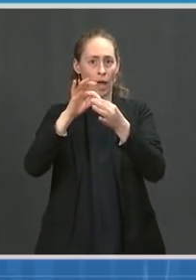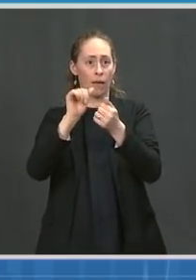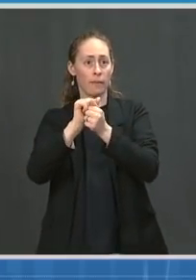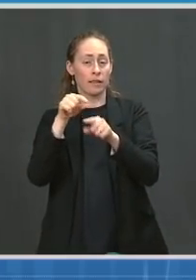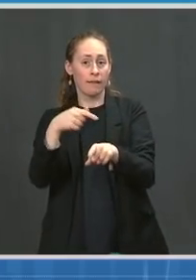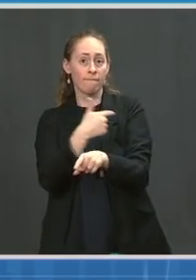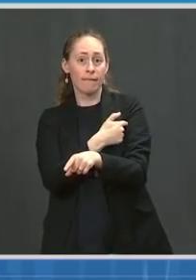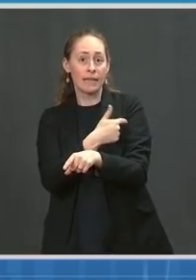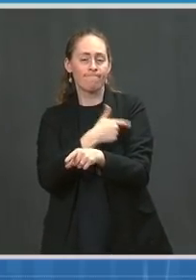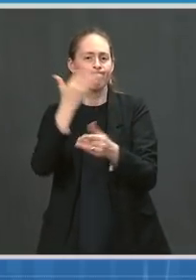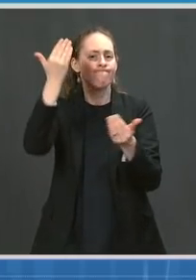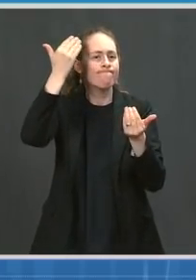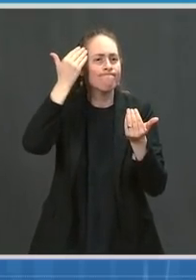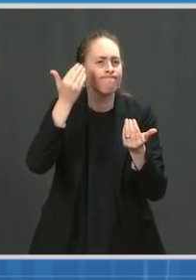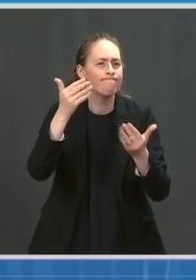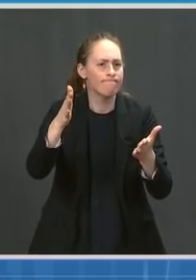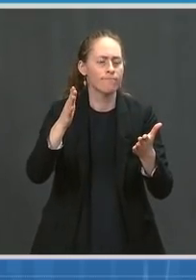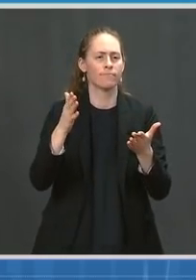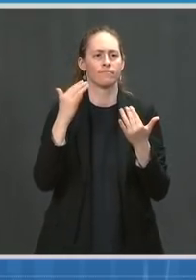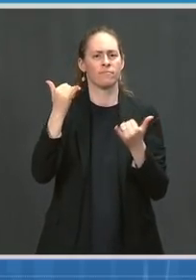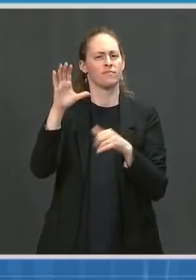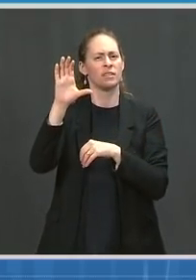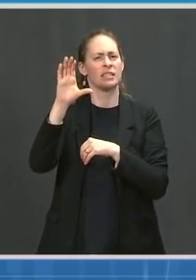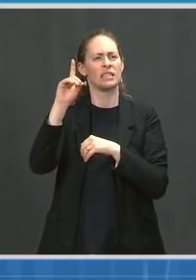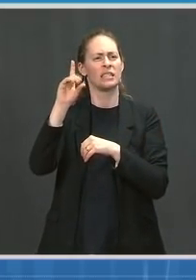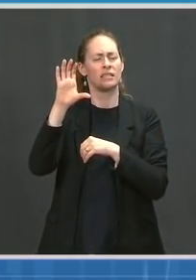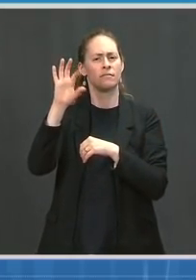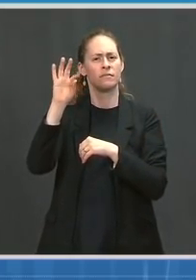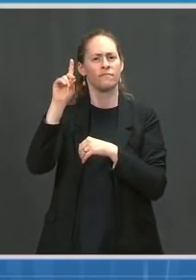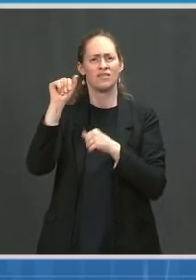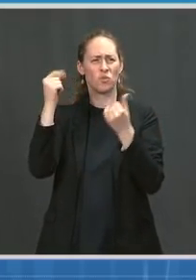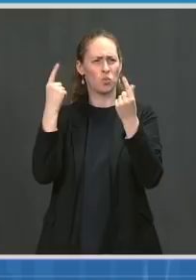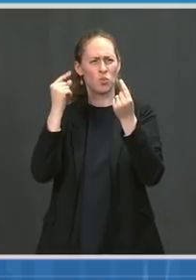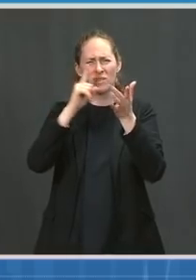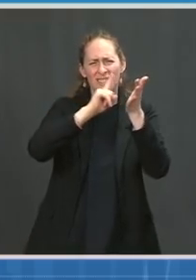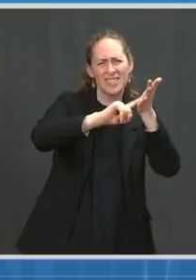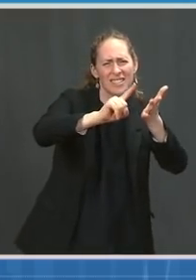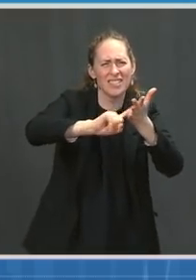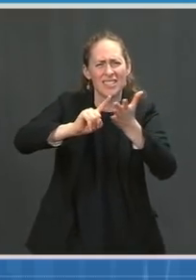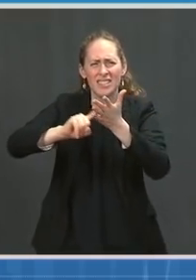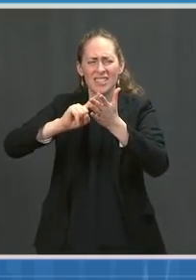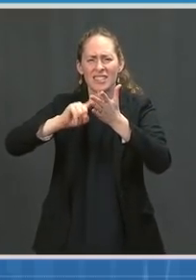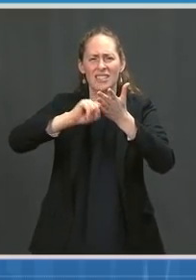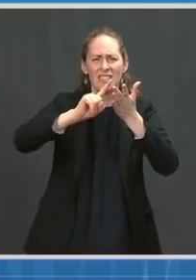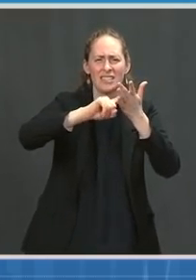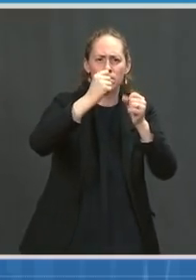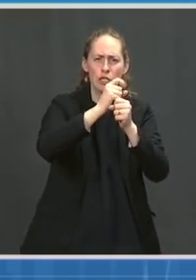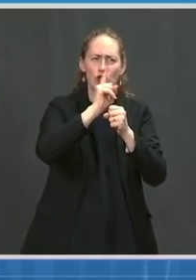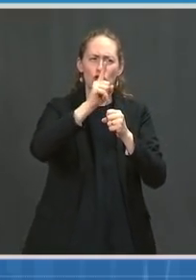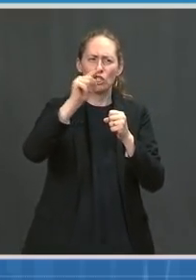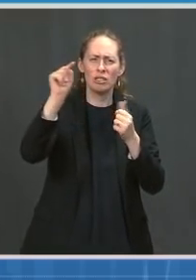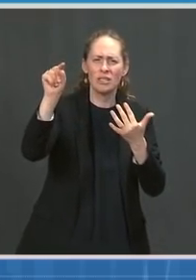CDC and FDA are working rapidly to investigate each case and understand whether there is a causal relationship